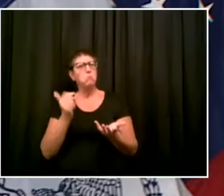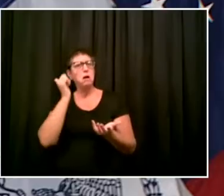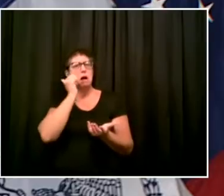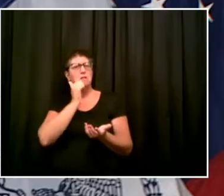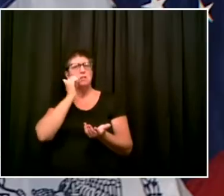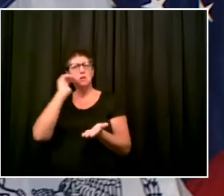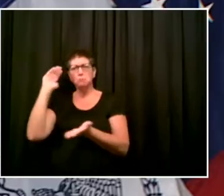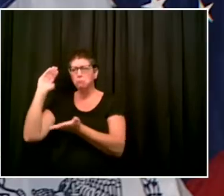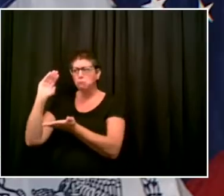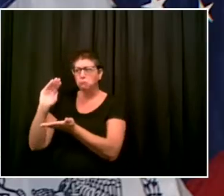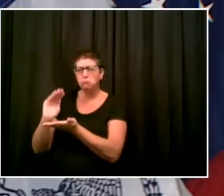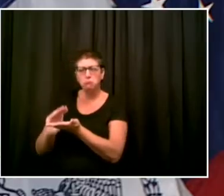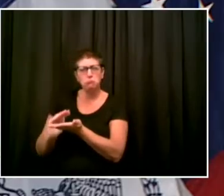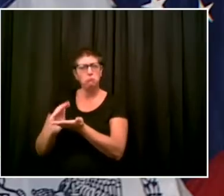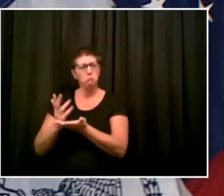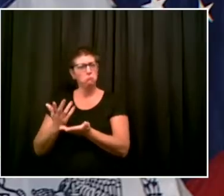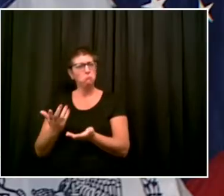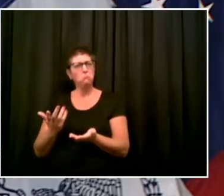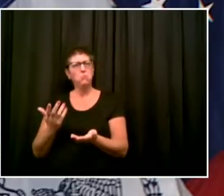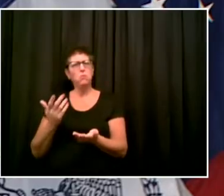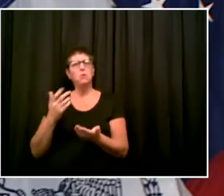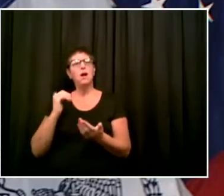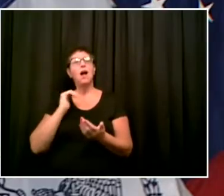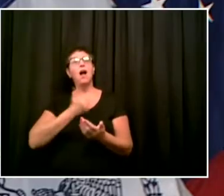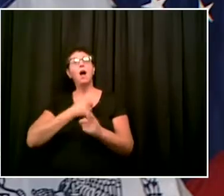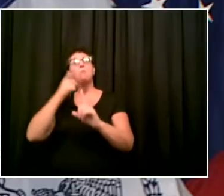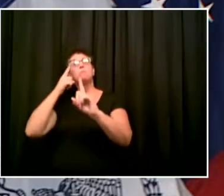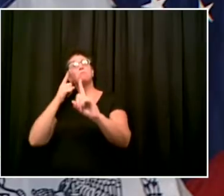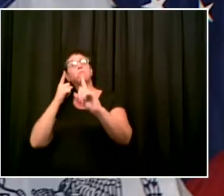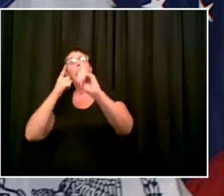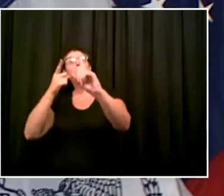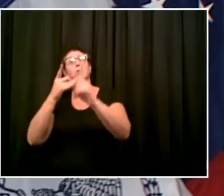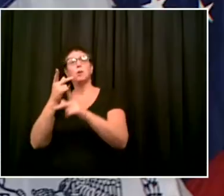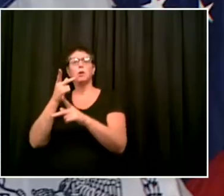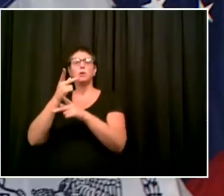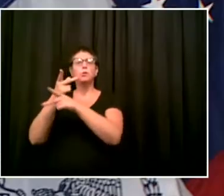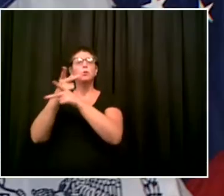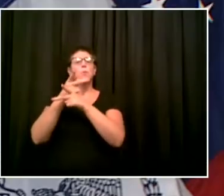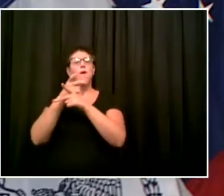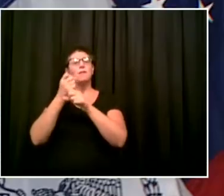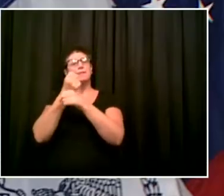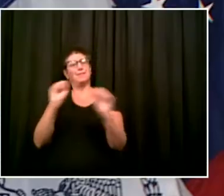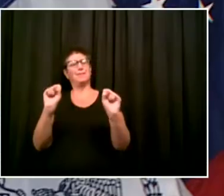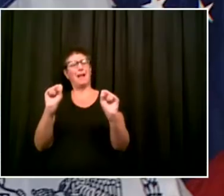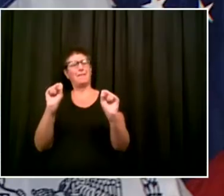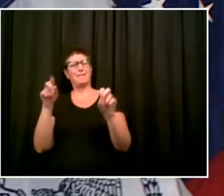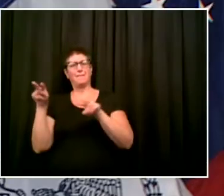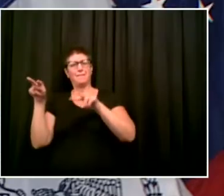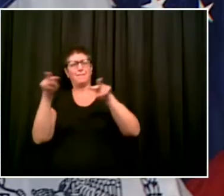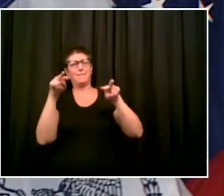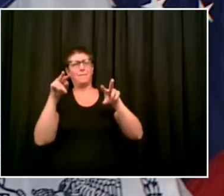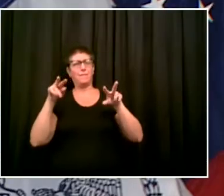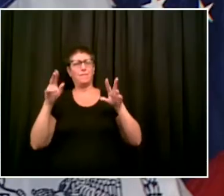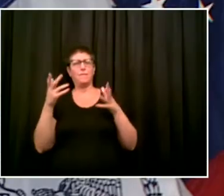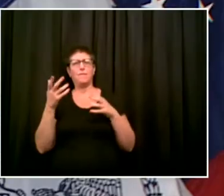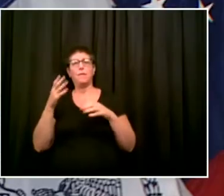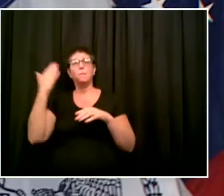MEASURES HAVE BEEN REDUCED OVER TIME I THINK THE BOTTOM L IN EHERE, THNIK ABOUT WHAT WILL